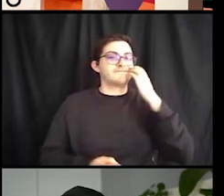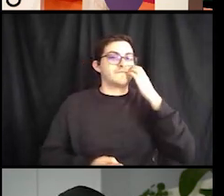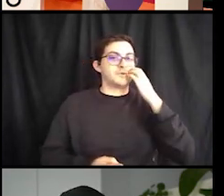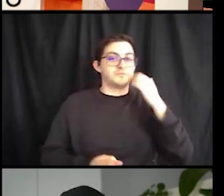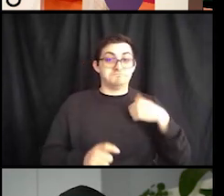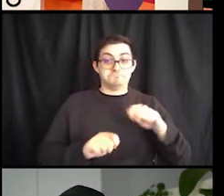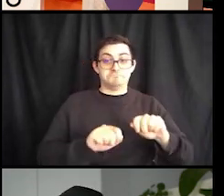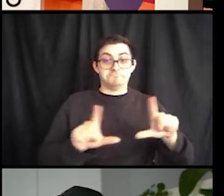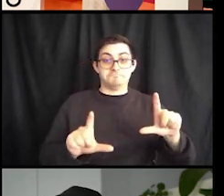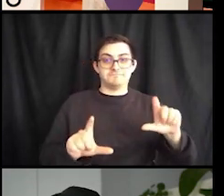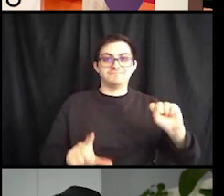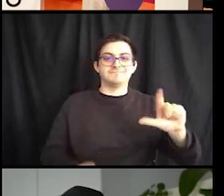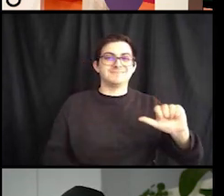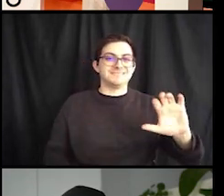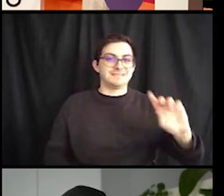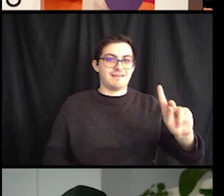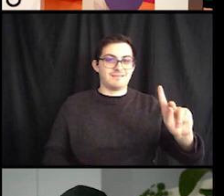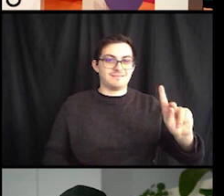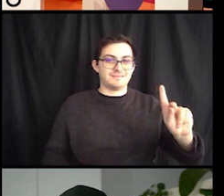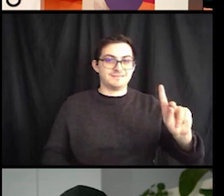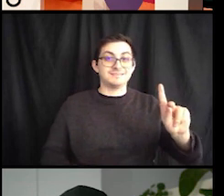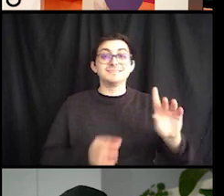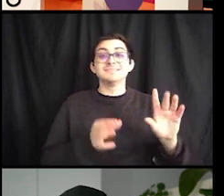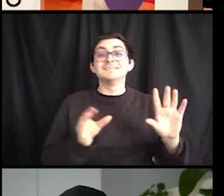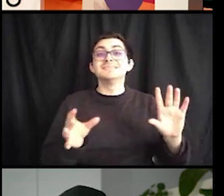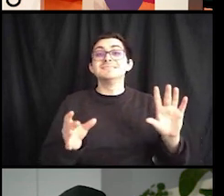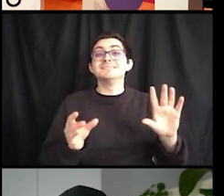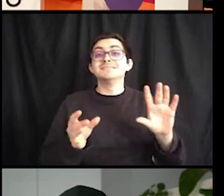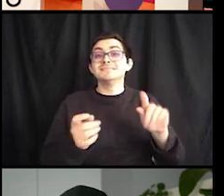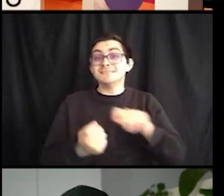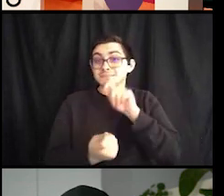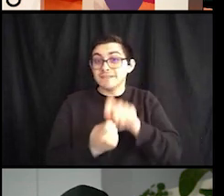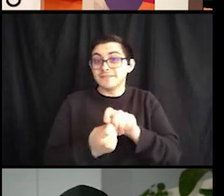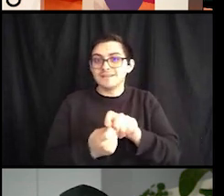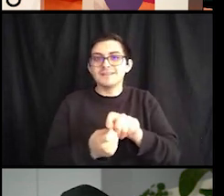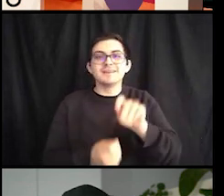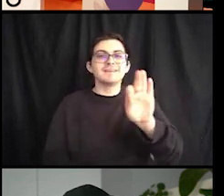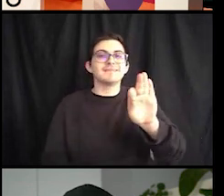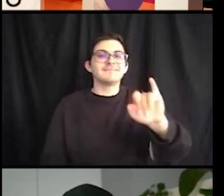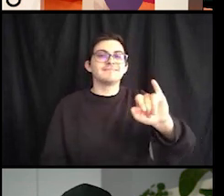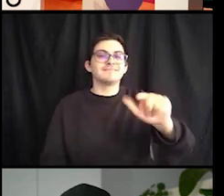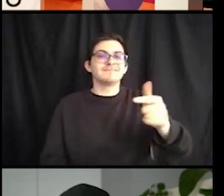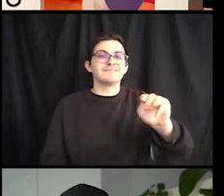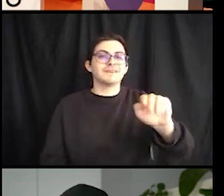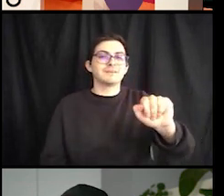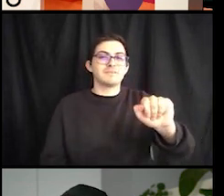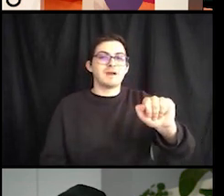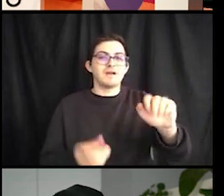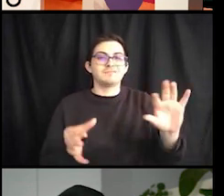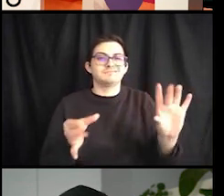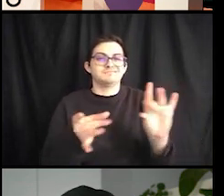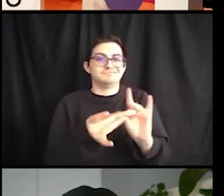have this Figma Slack app, which we announced earlier this year. And you can see that Oscar's comet shows up here, which